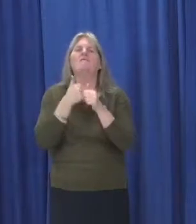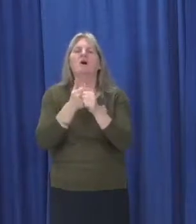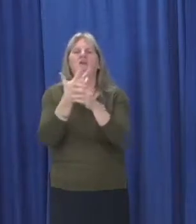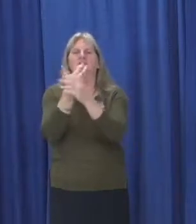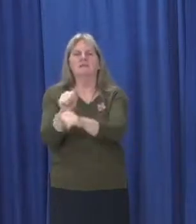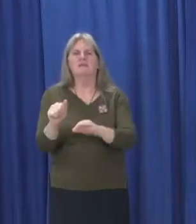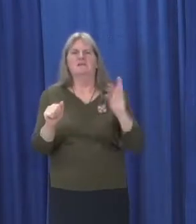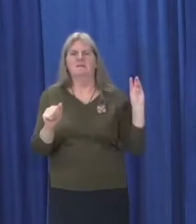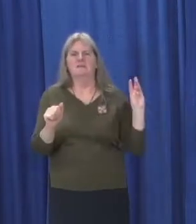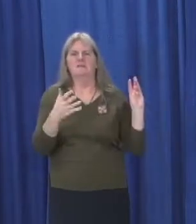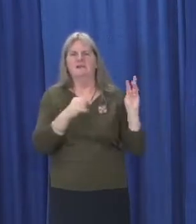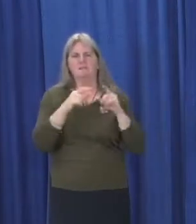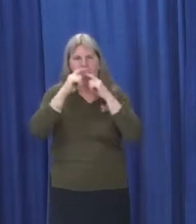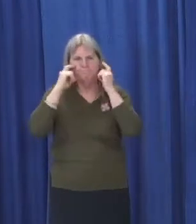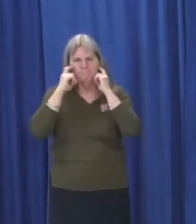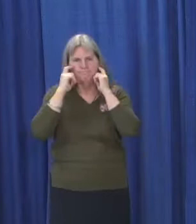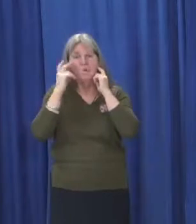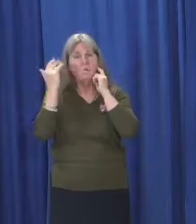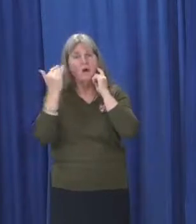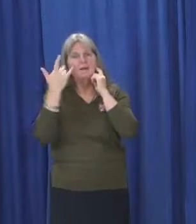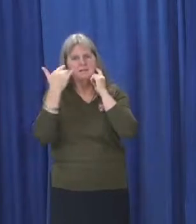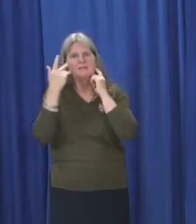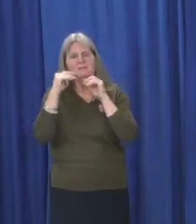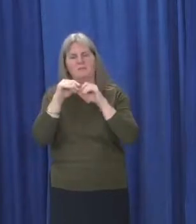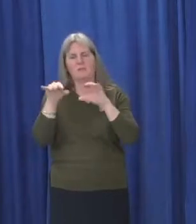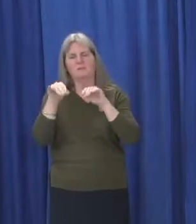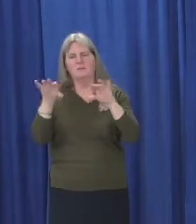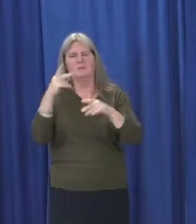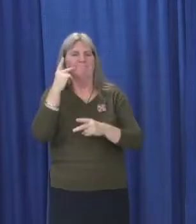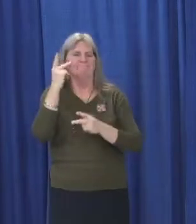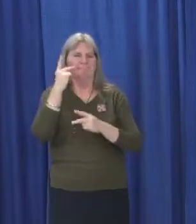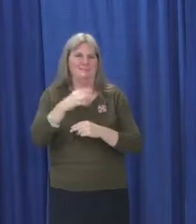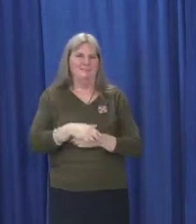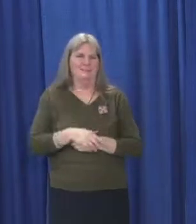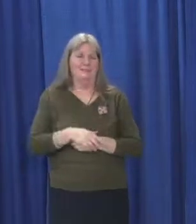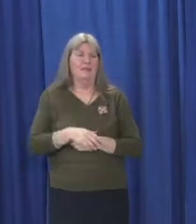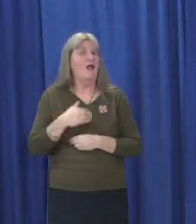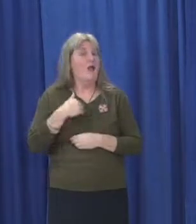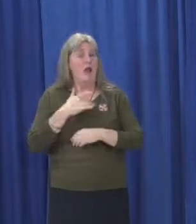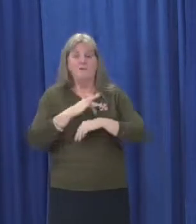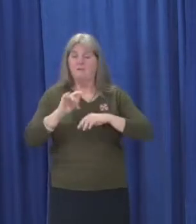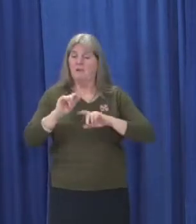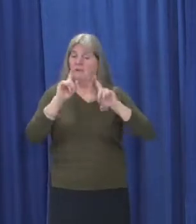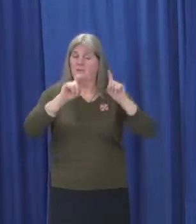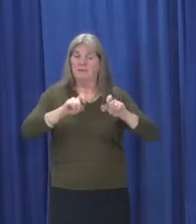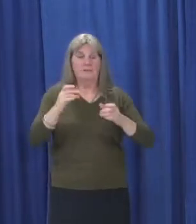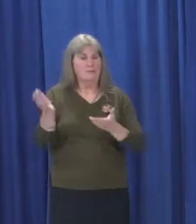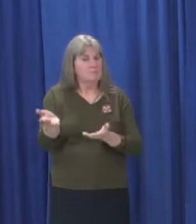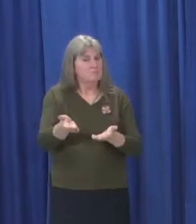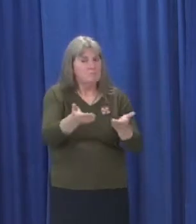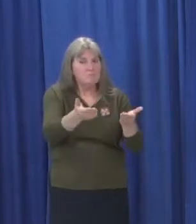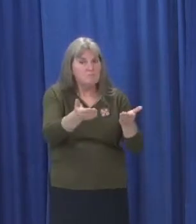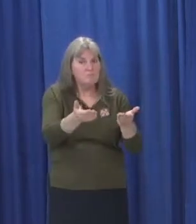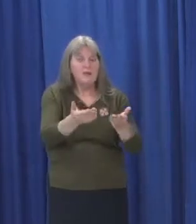six plus one and wear masks. There is extensive testing available and we are seeing